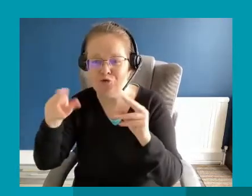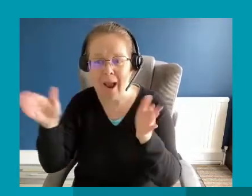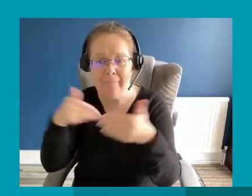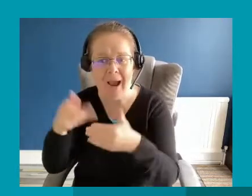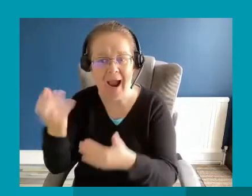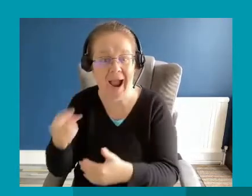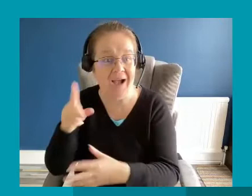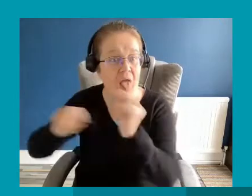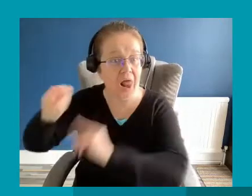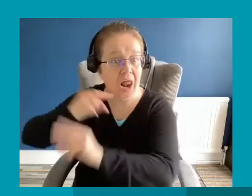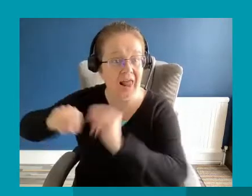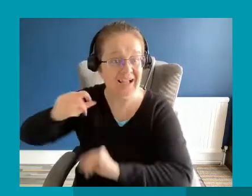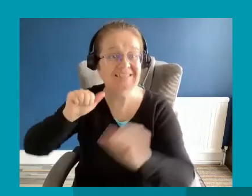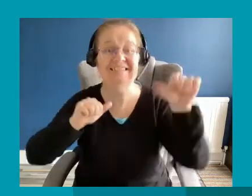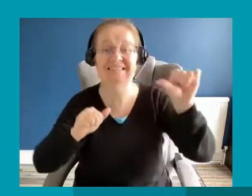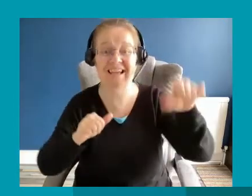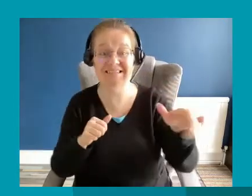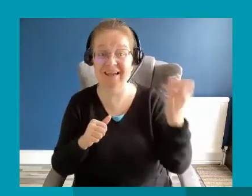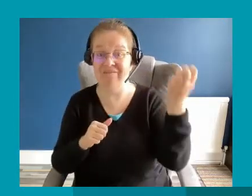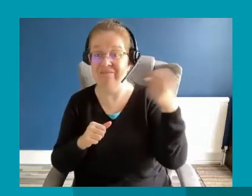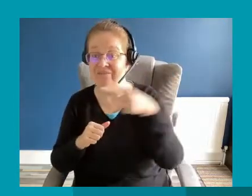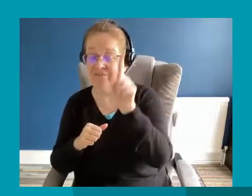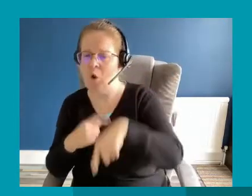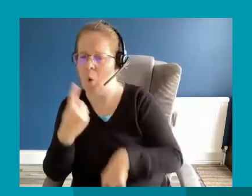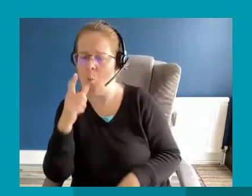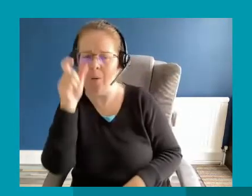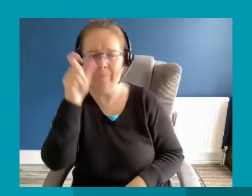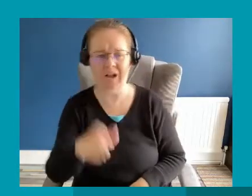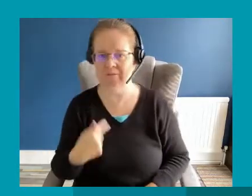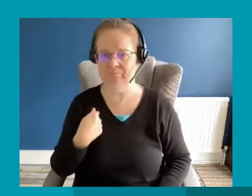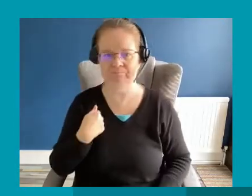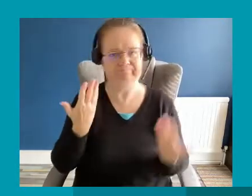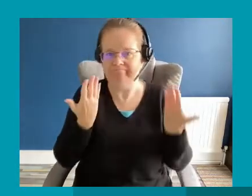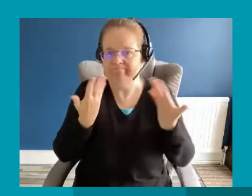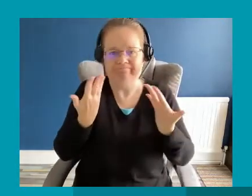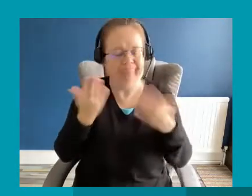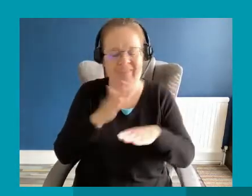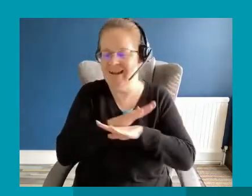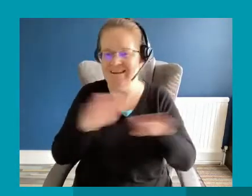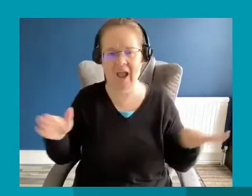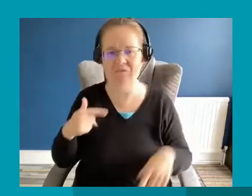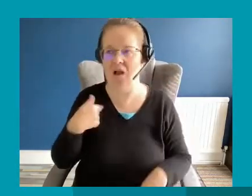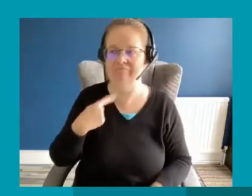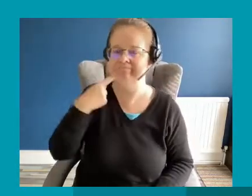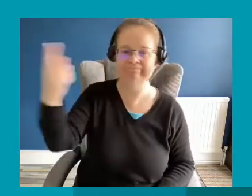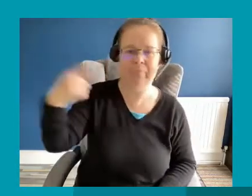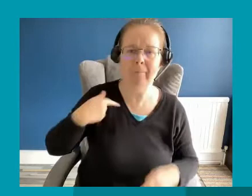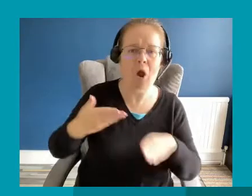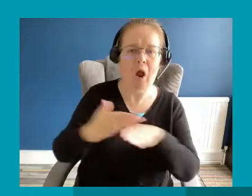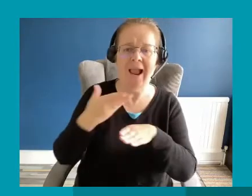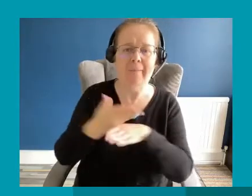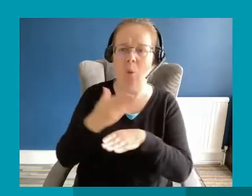Is there Toby? Yeah so a few people are chatting, so one person that says no I haven't discussed with my previous employer as I